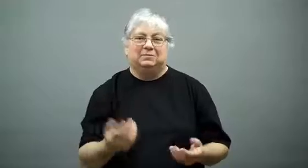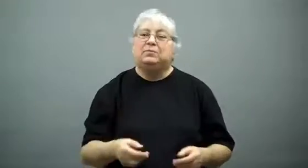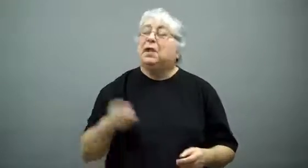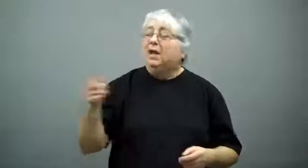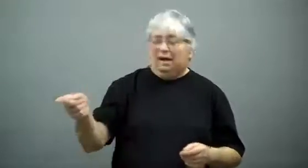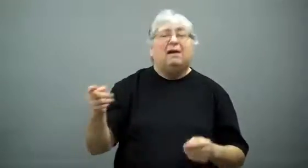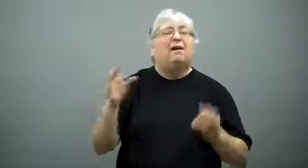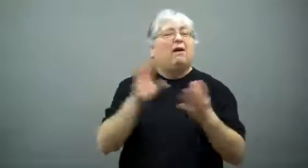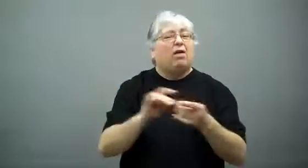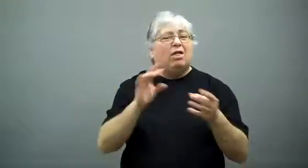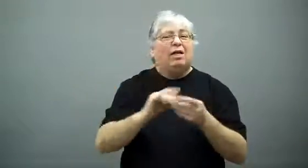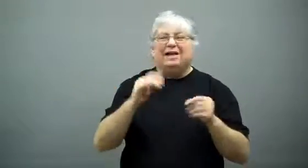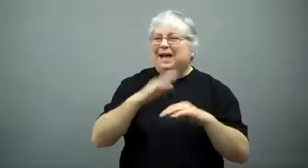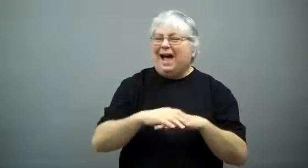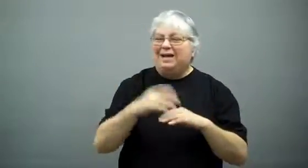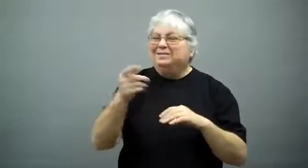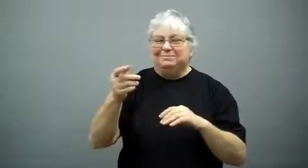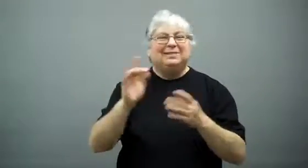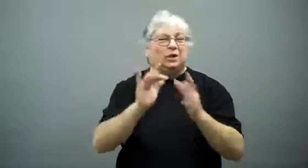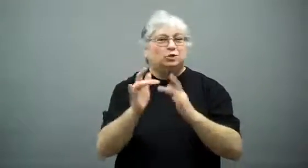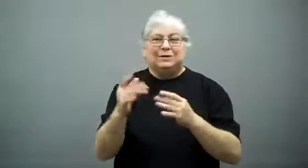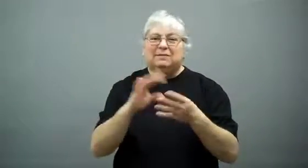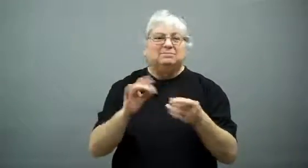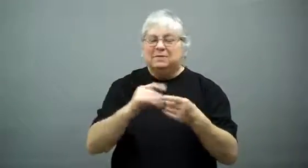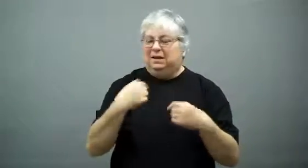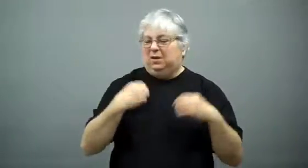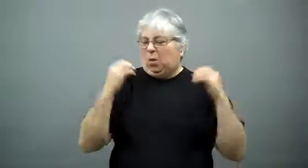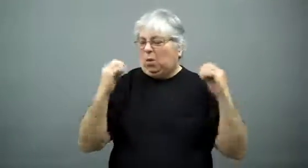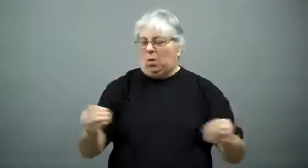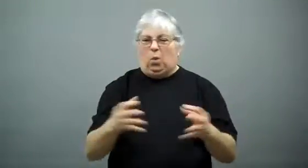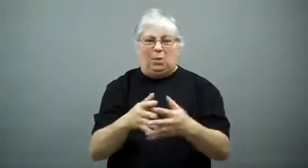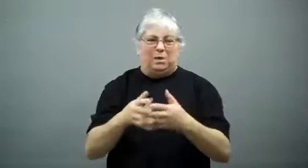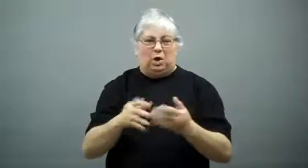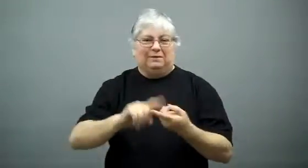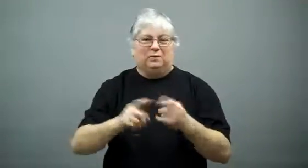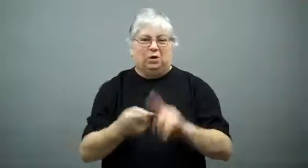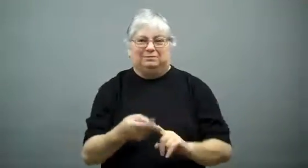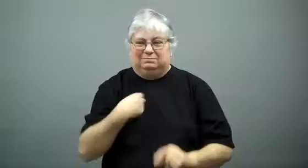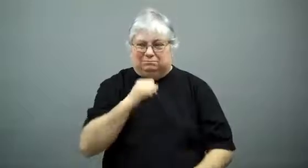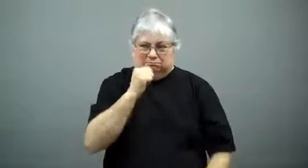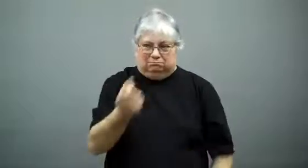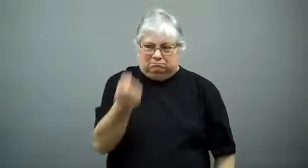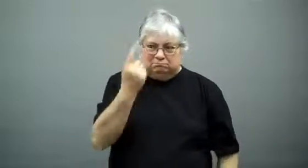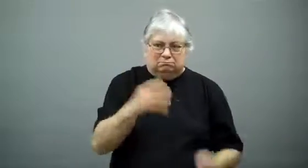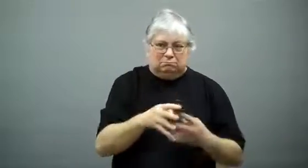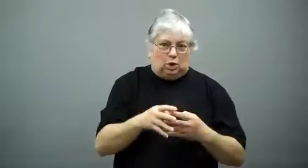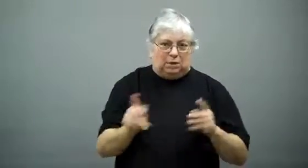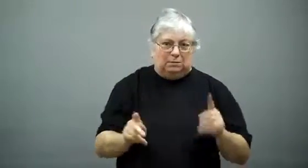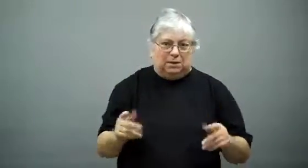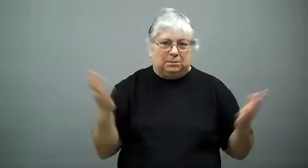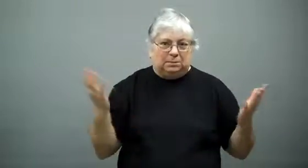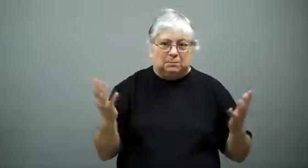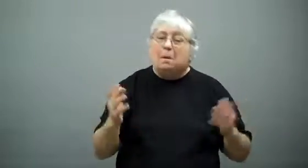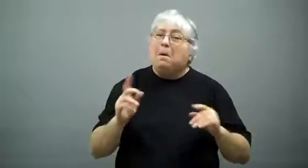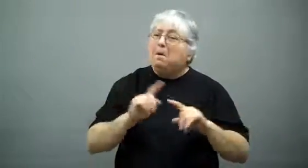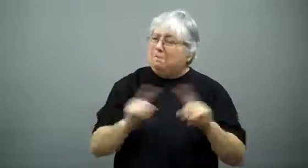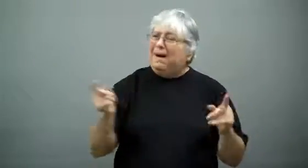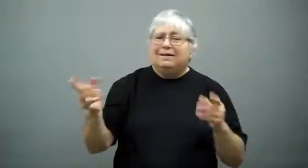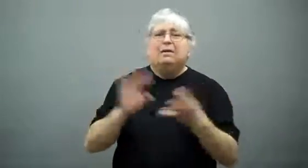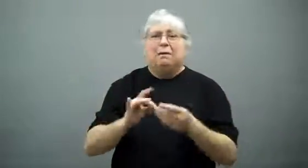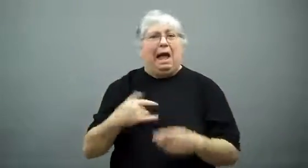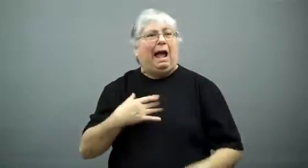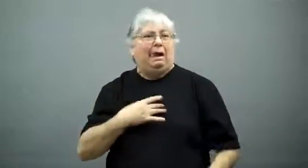On the internet, he stated, "I have no American friends, I don't understand them."